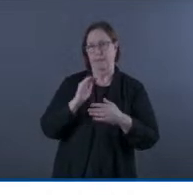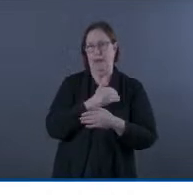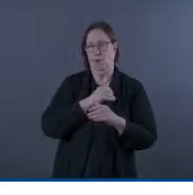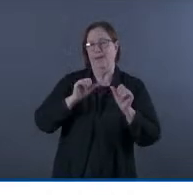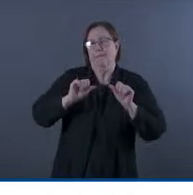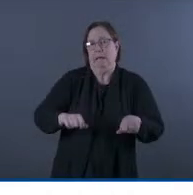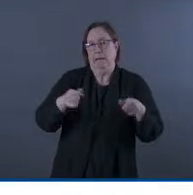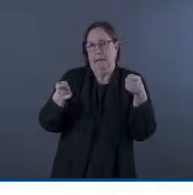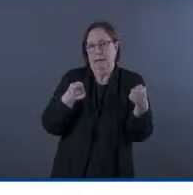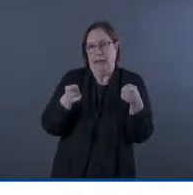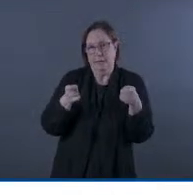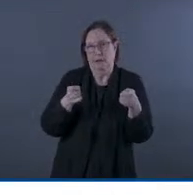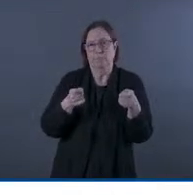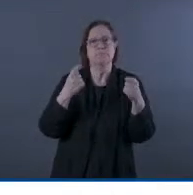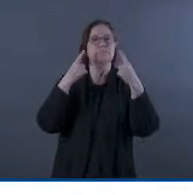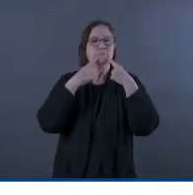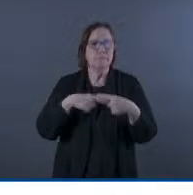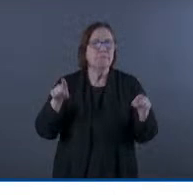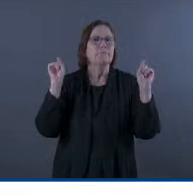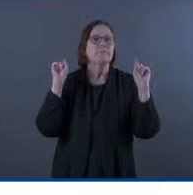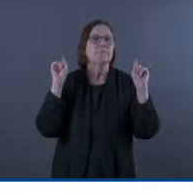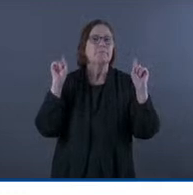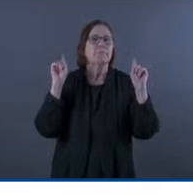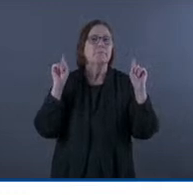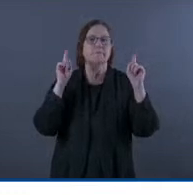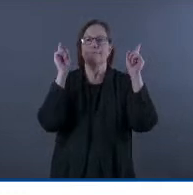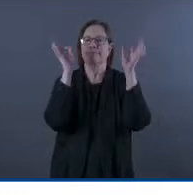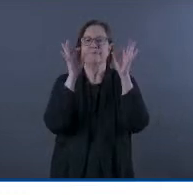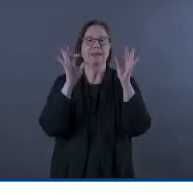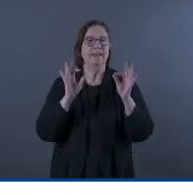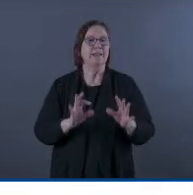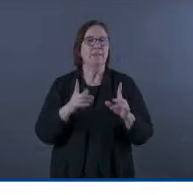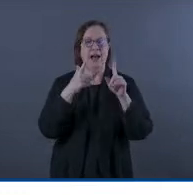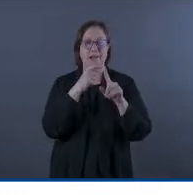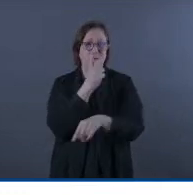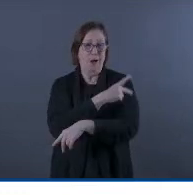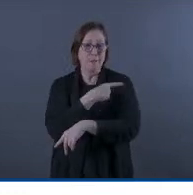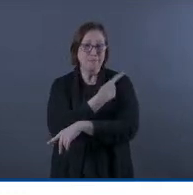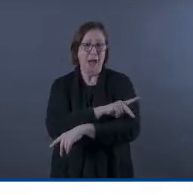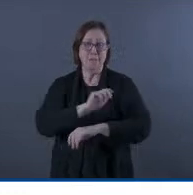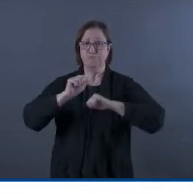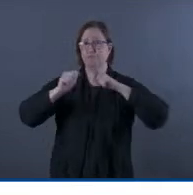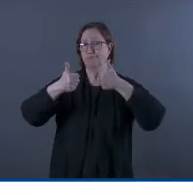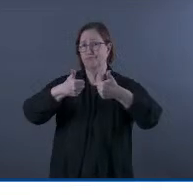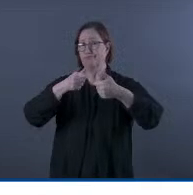And it worked very well. We got lots of wonderful feedback from the patients that we served and it primarily focused